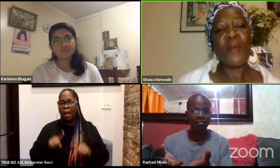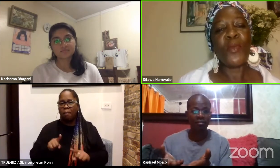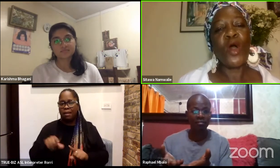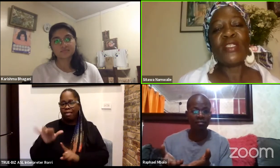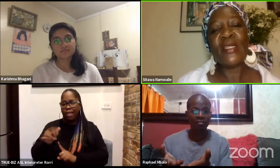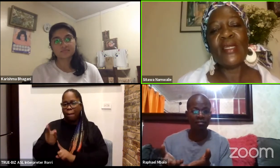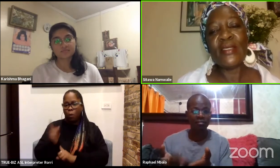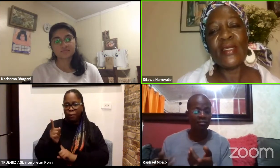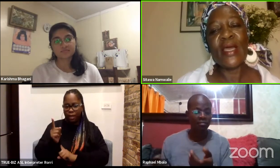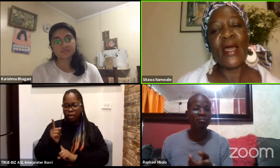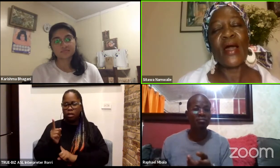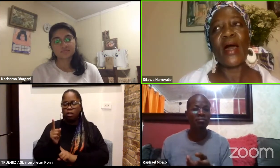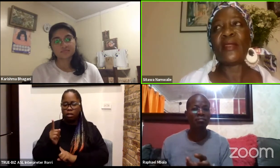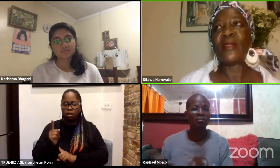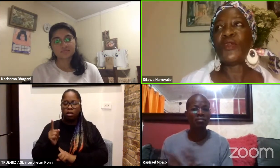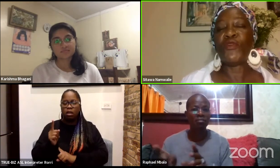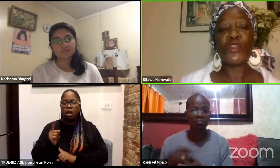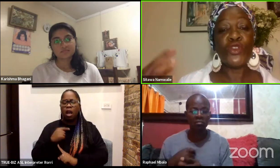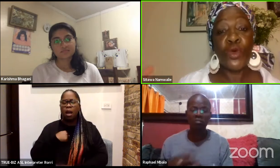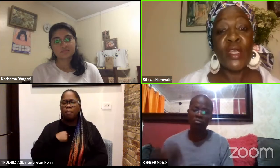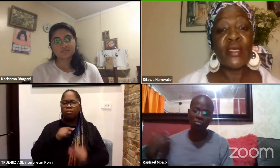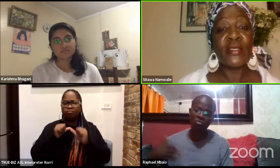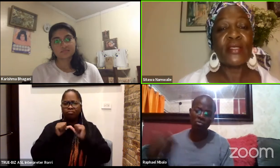I'm constantly listening for stories